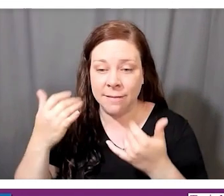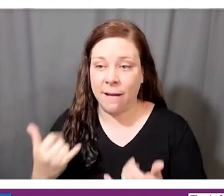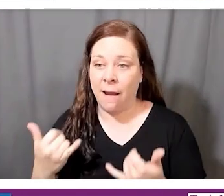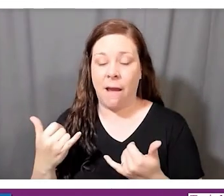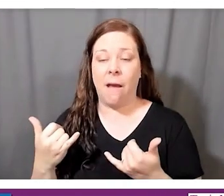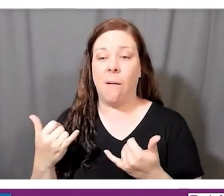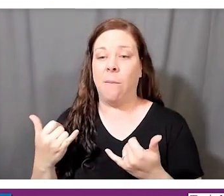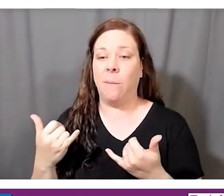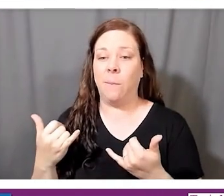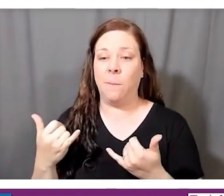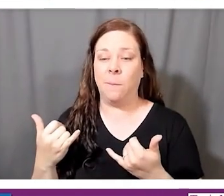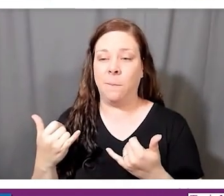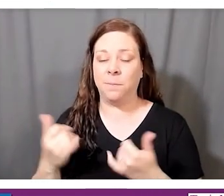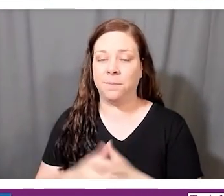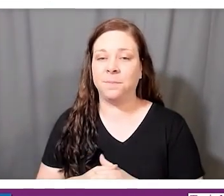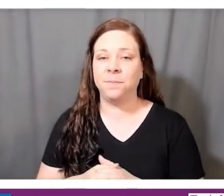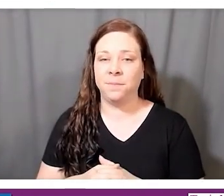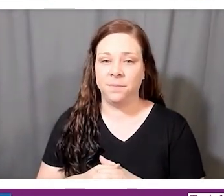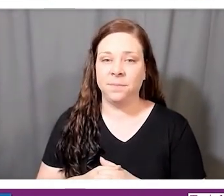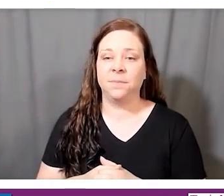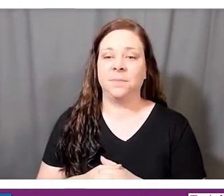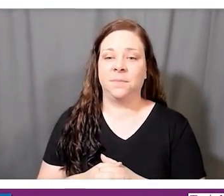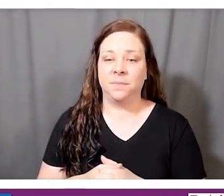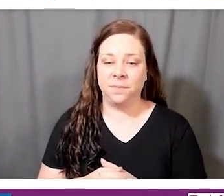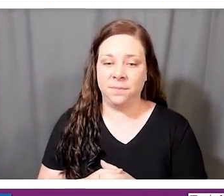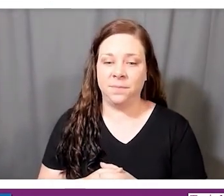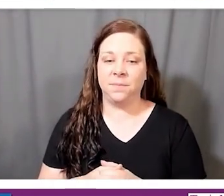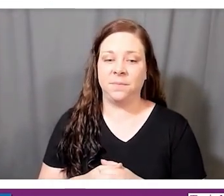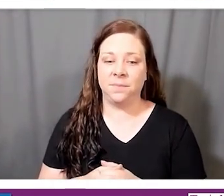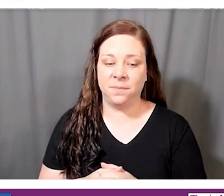they all know who we are.